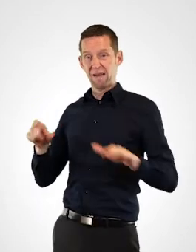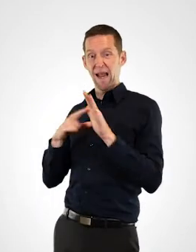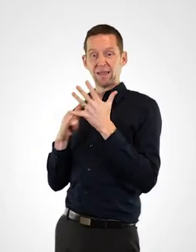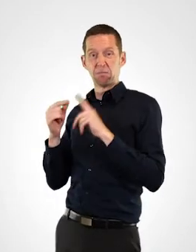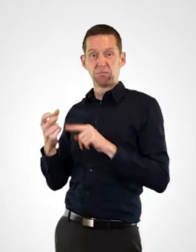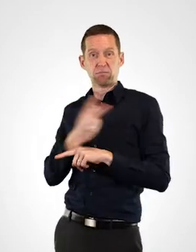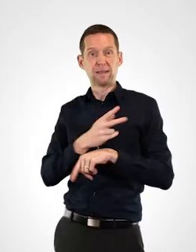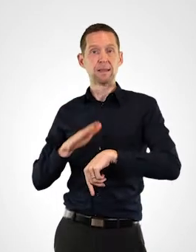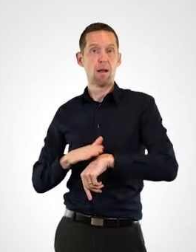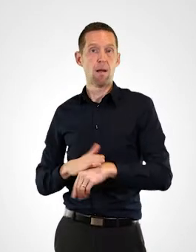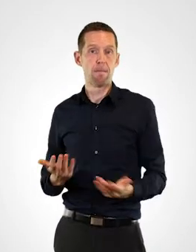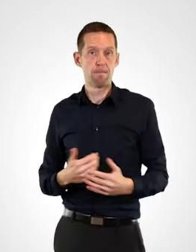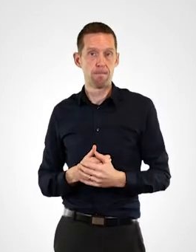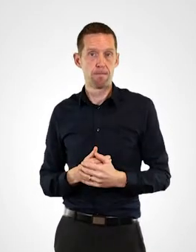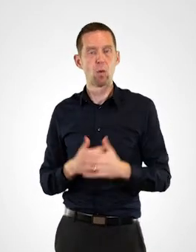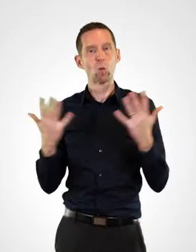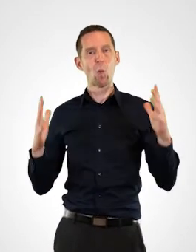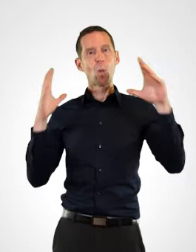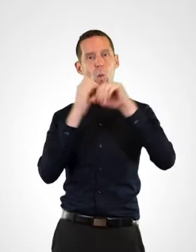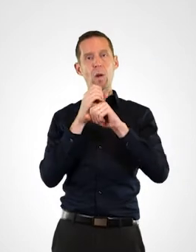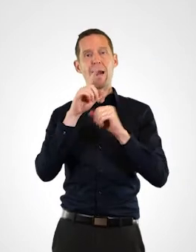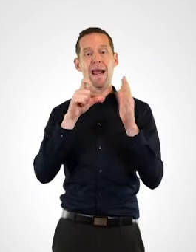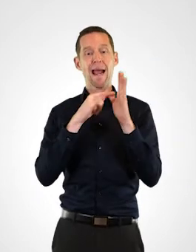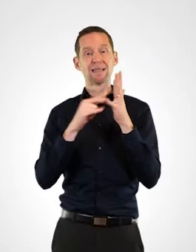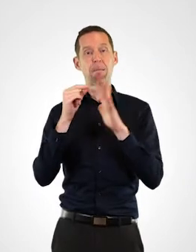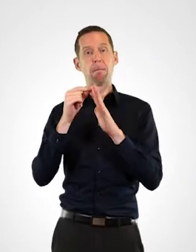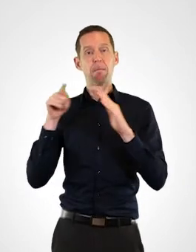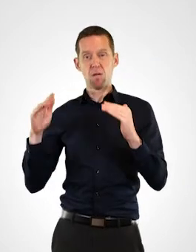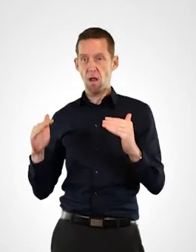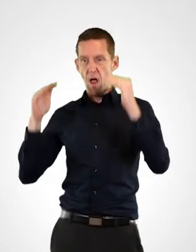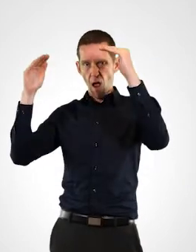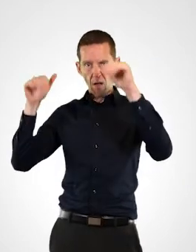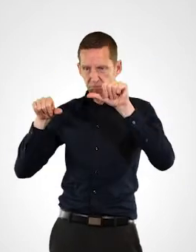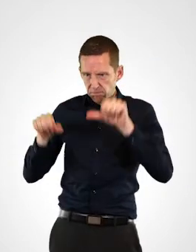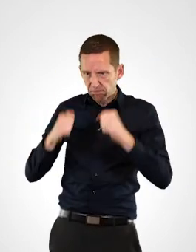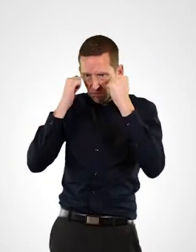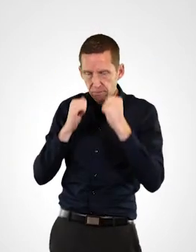So here are some conclusions. The CASP has high concurrent validity with speech samples